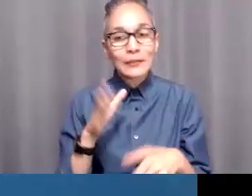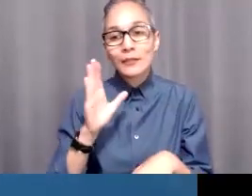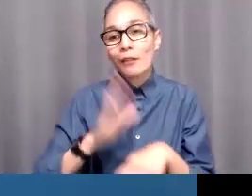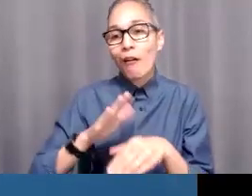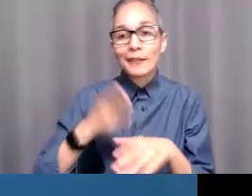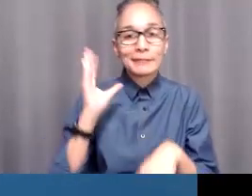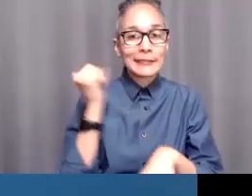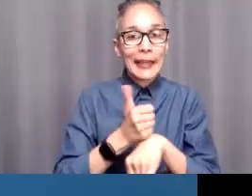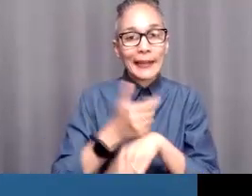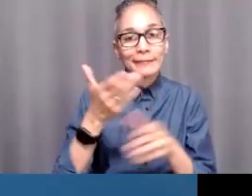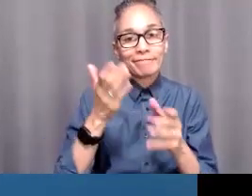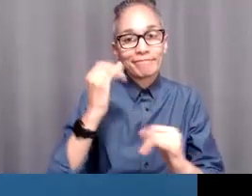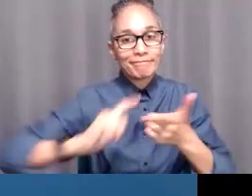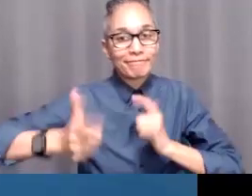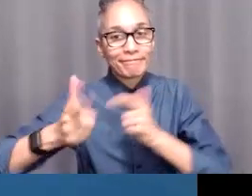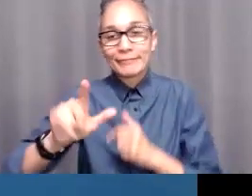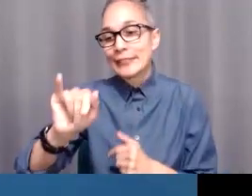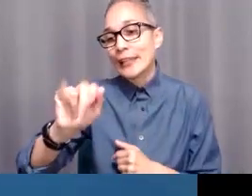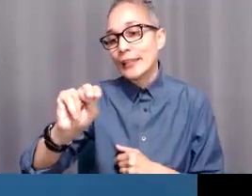plan for your courses.